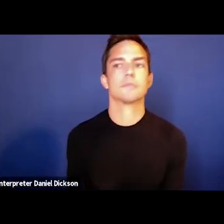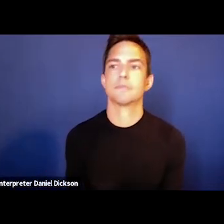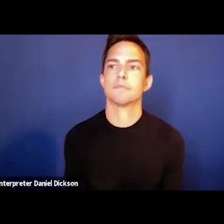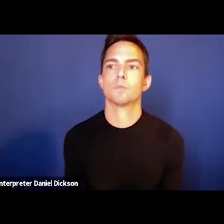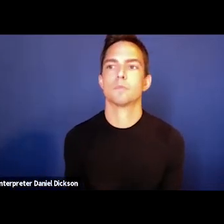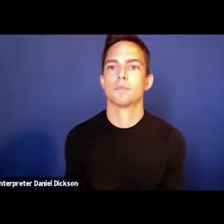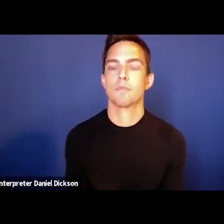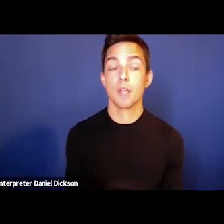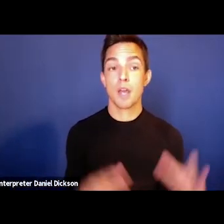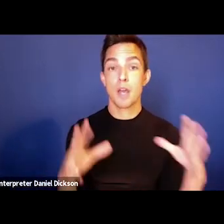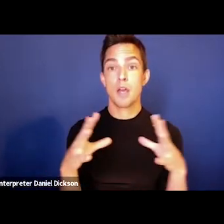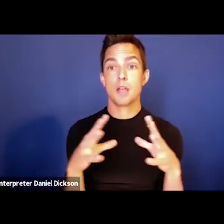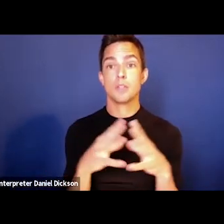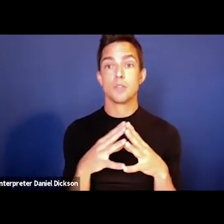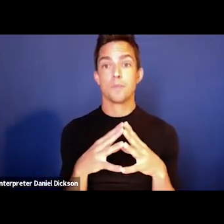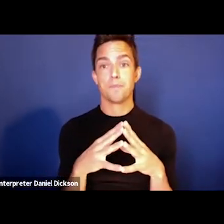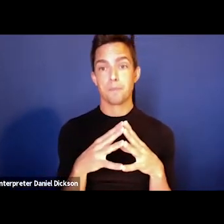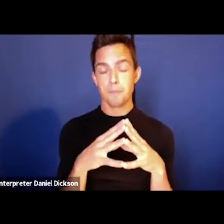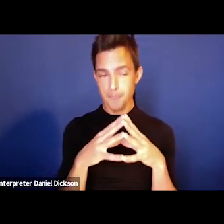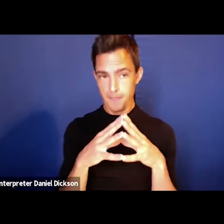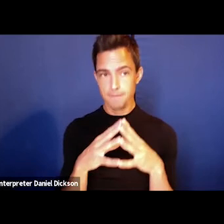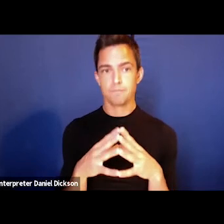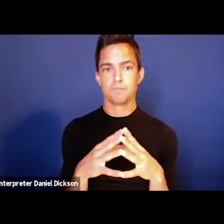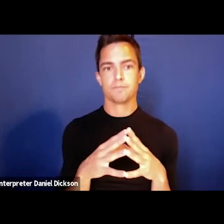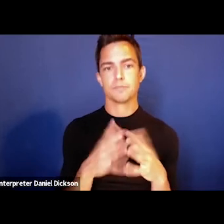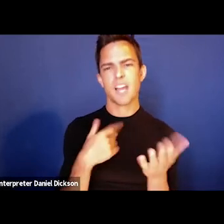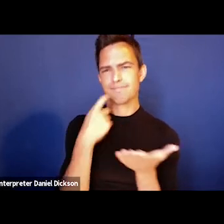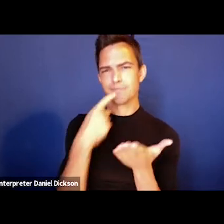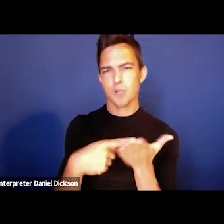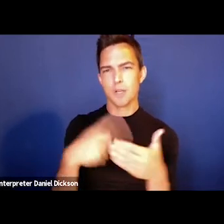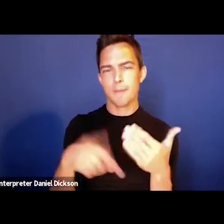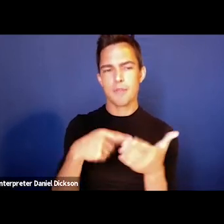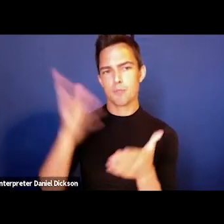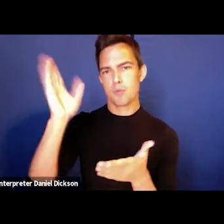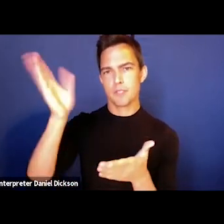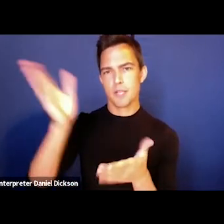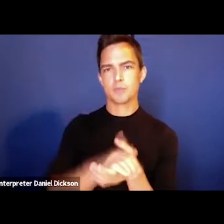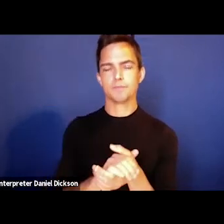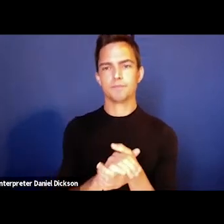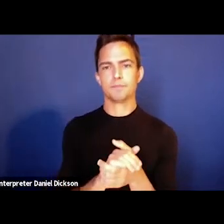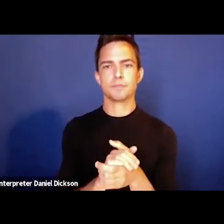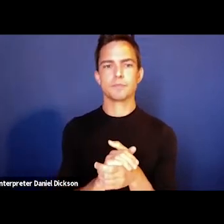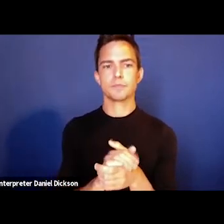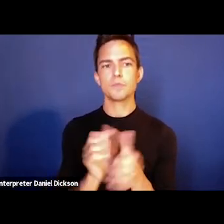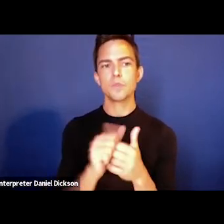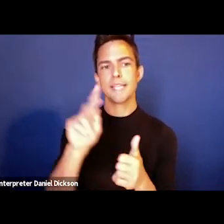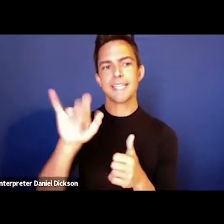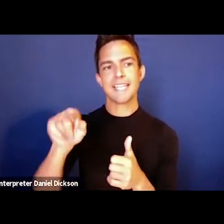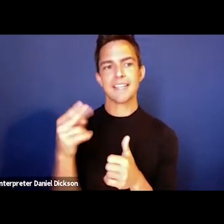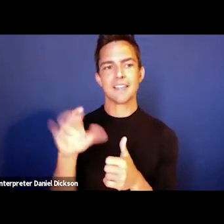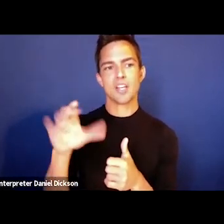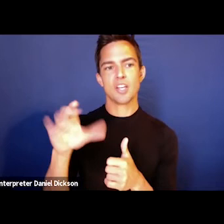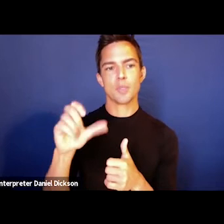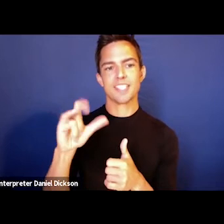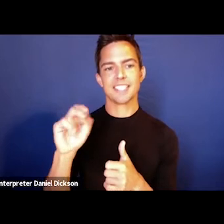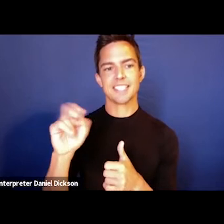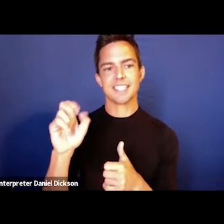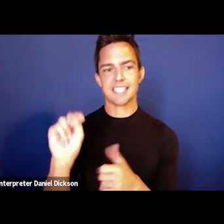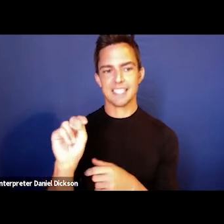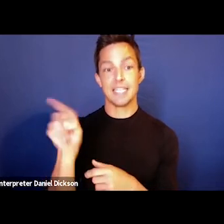So I would, I was talking about this presentation and with Keith Christensen who is a PI on another